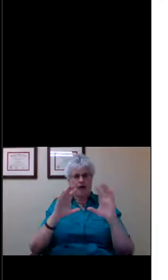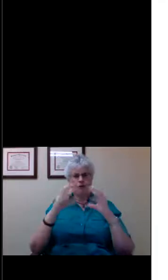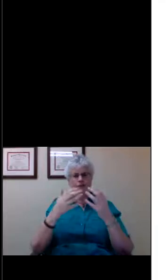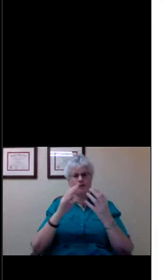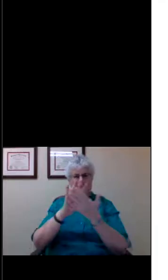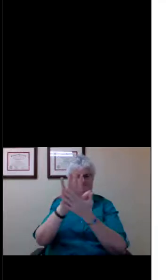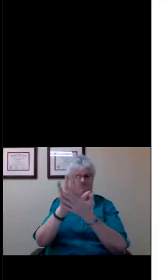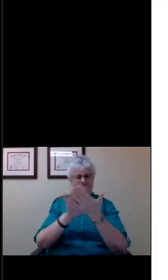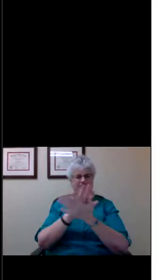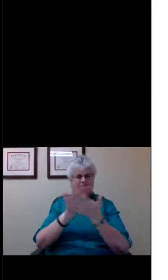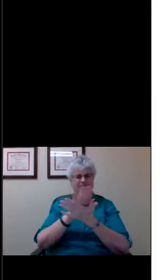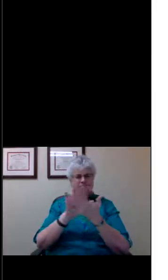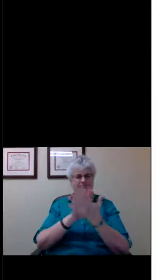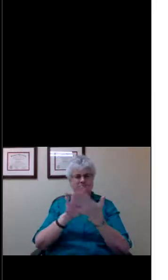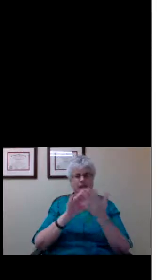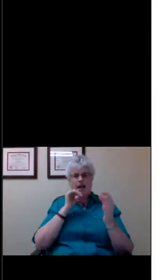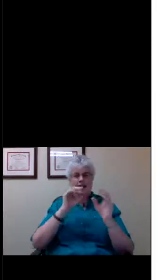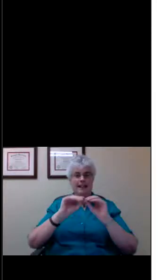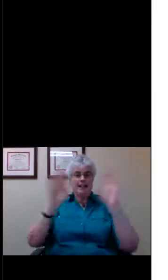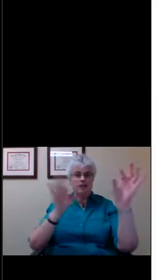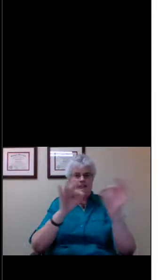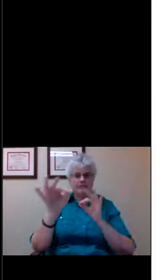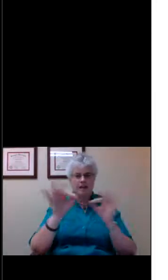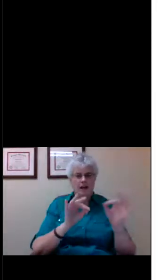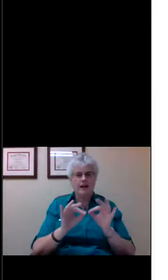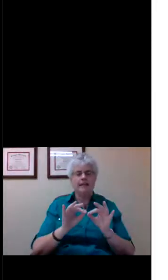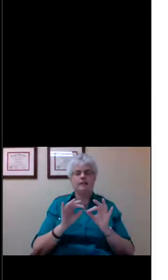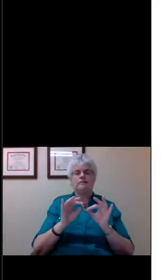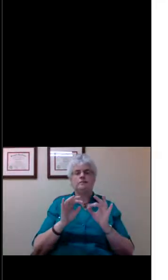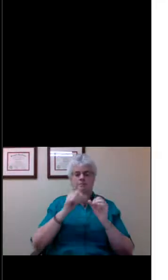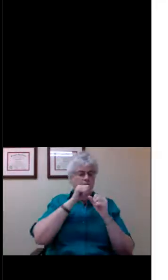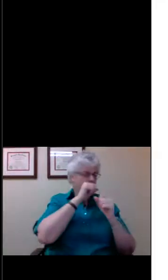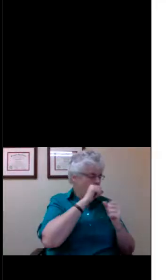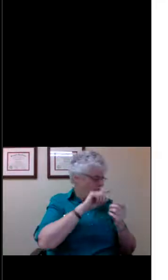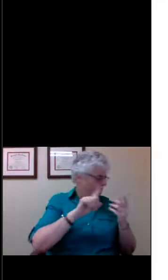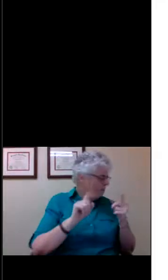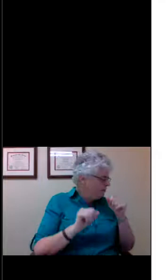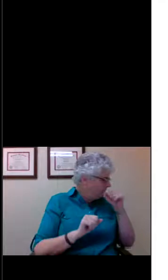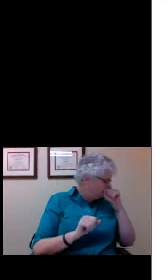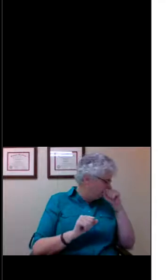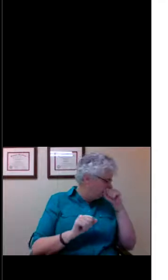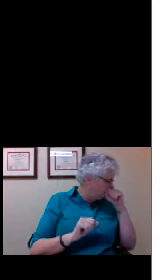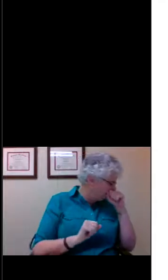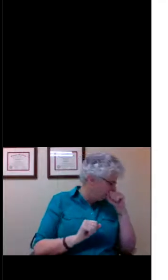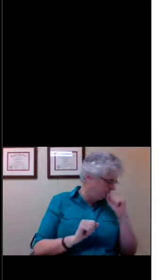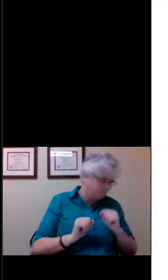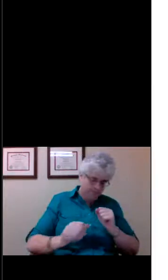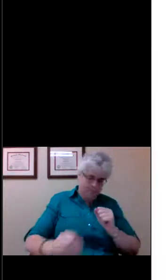there were some categories that were very vague. They weren't very clearly defined.